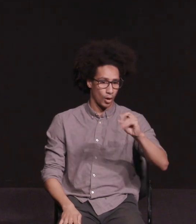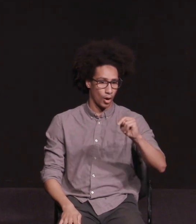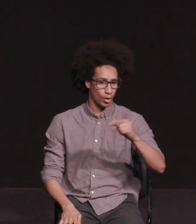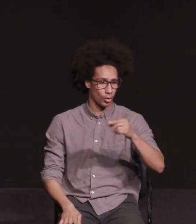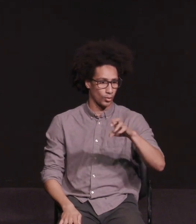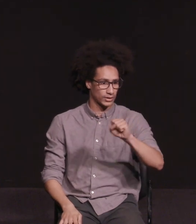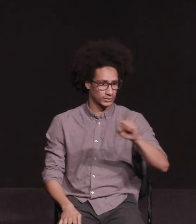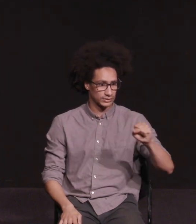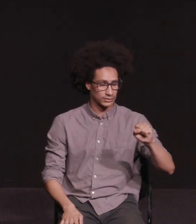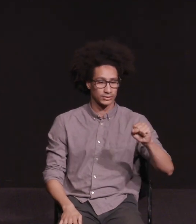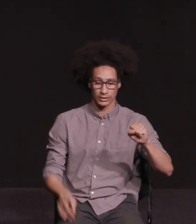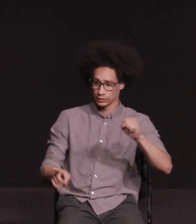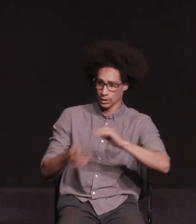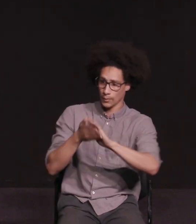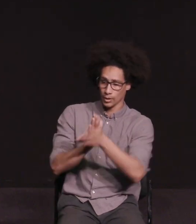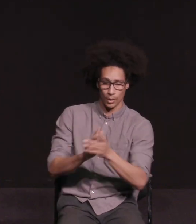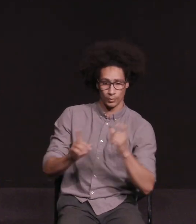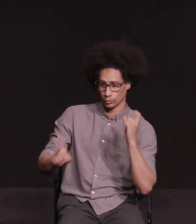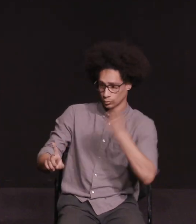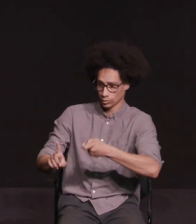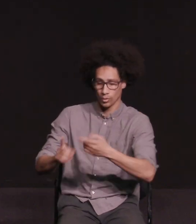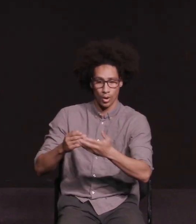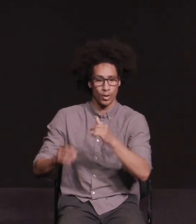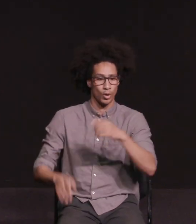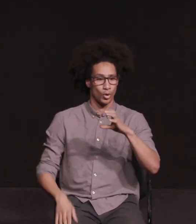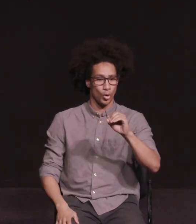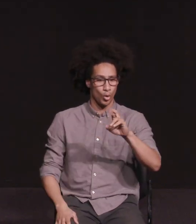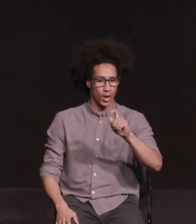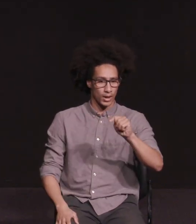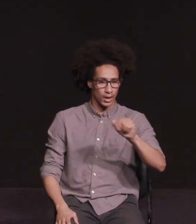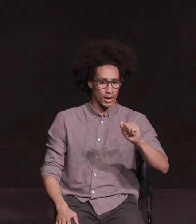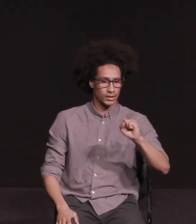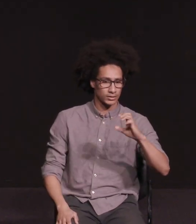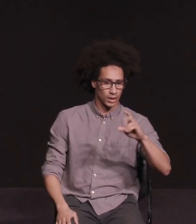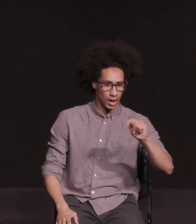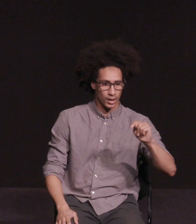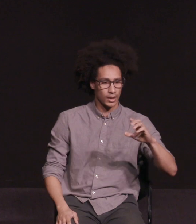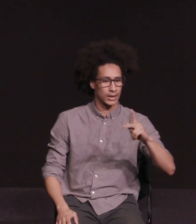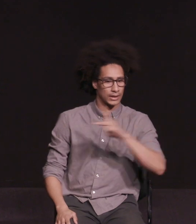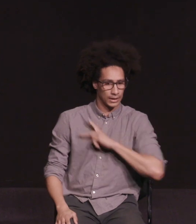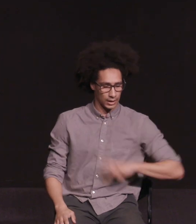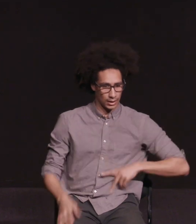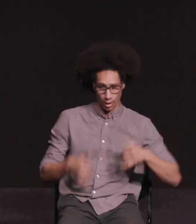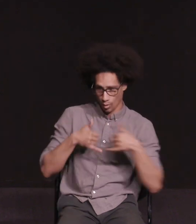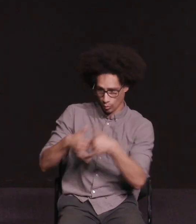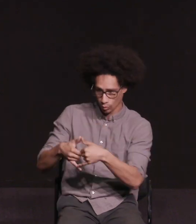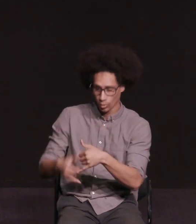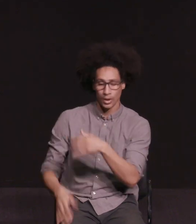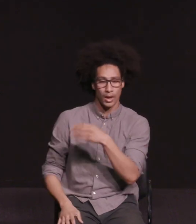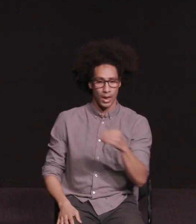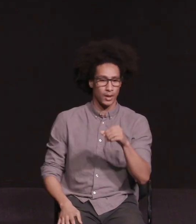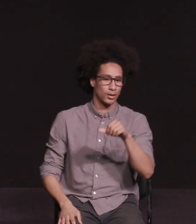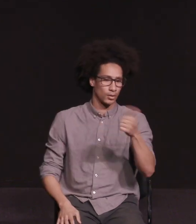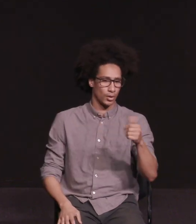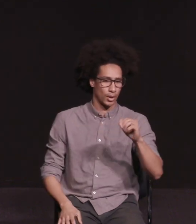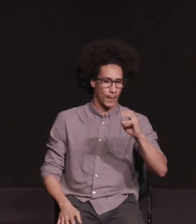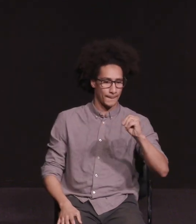recipient of a Coretta Scott King Award and a 2020 MacArthur Genius Award.